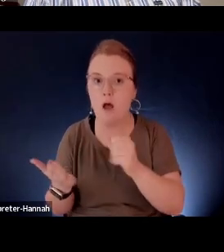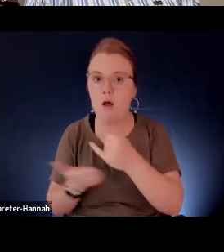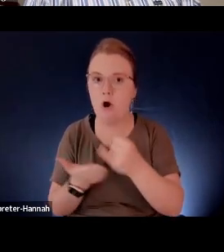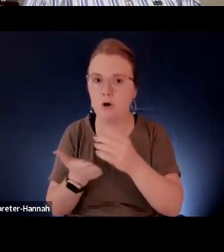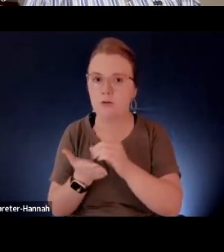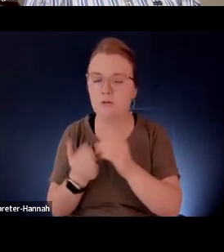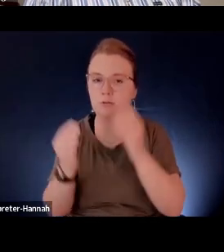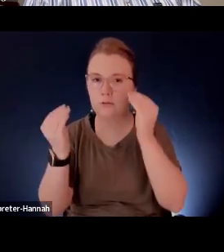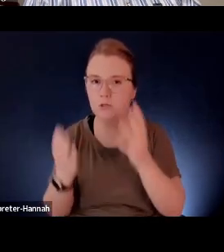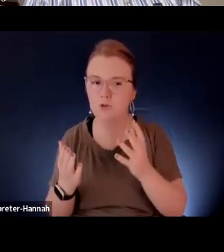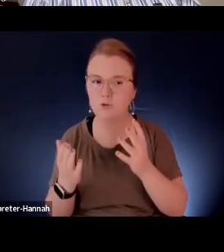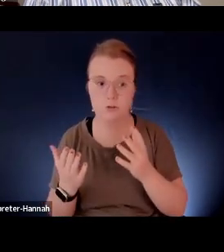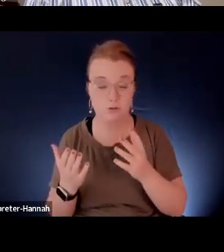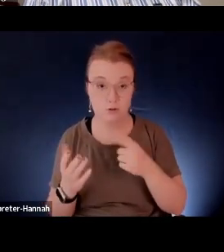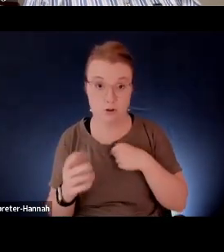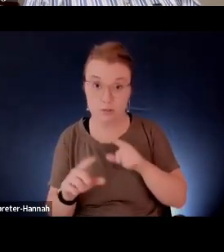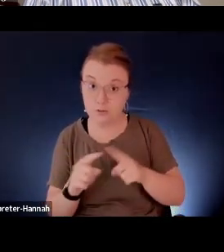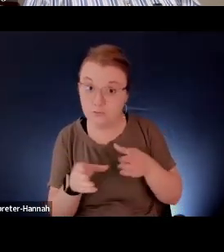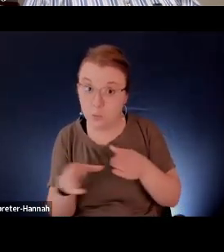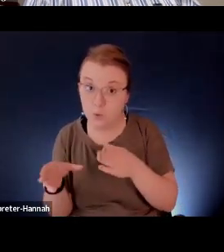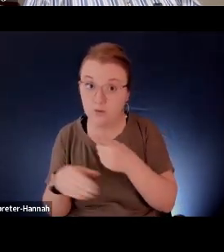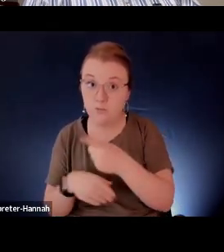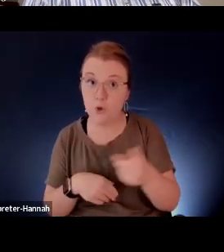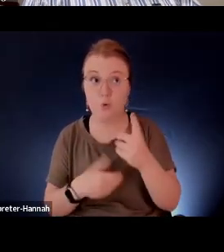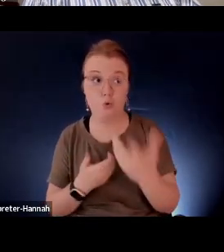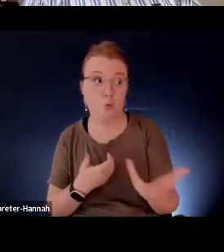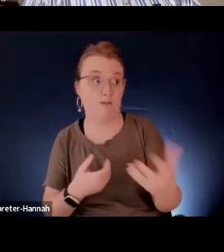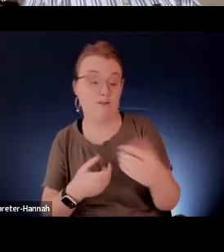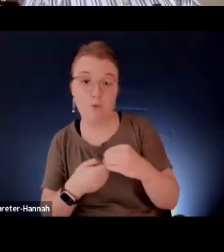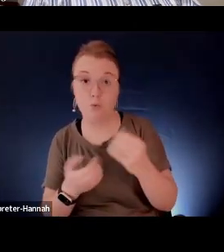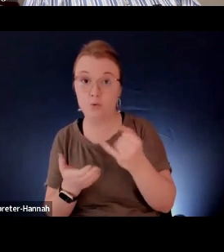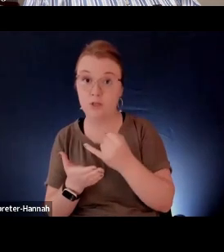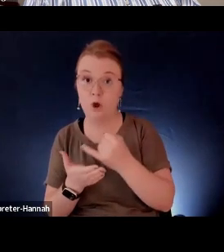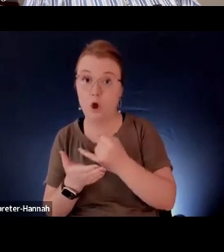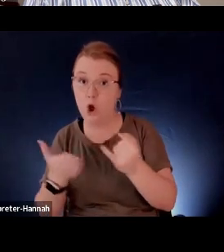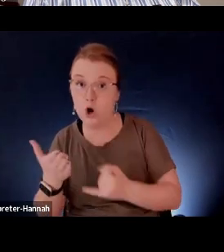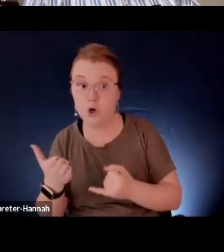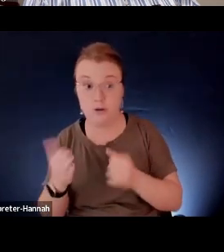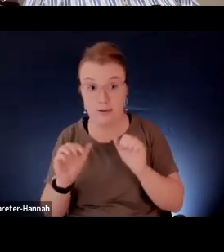let them infuse visual art? Can they draw their answer? Can they paint you a picture